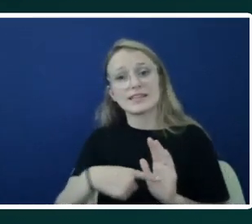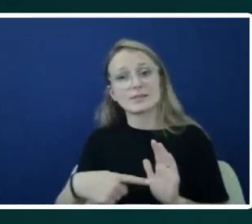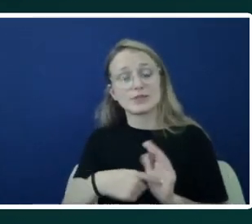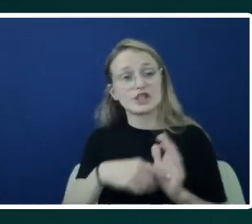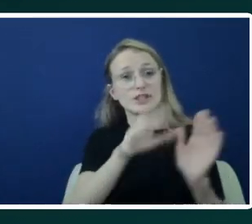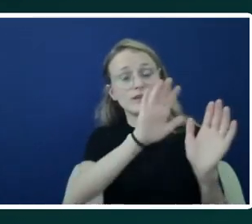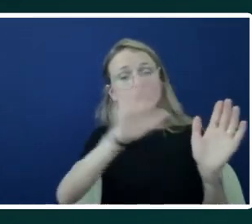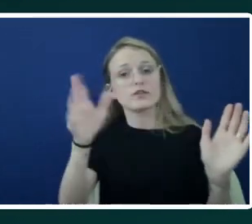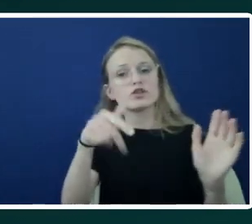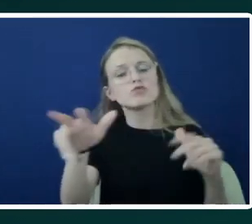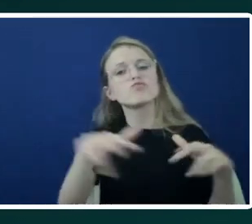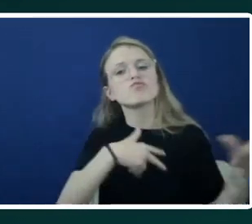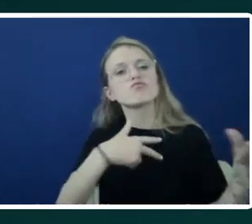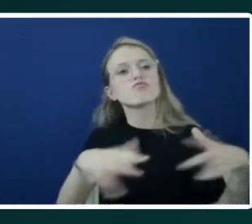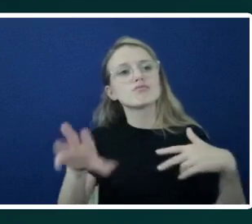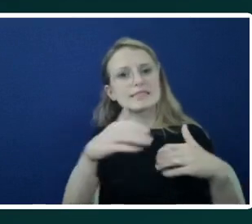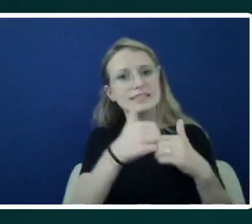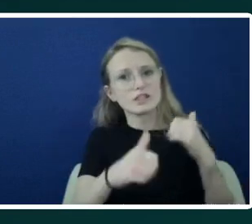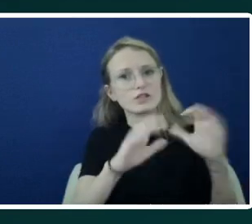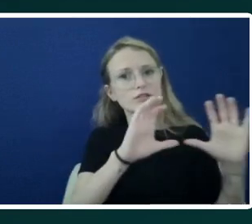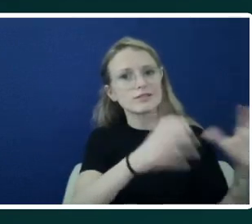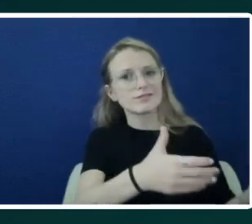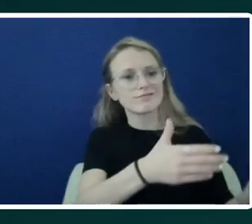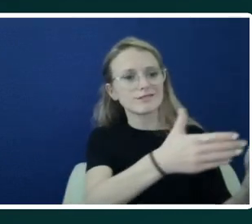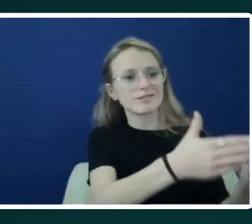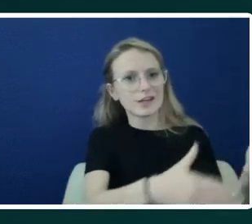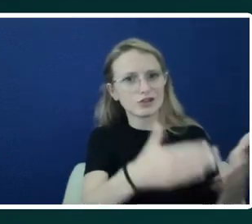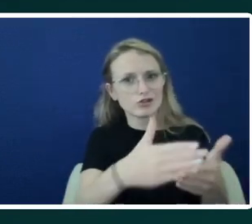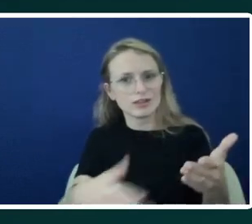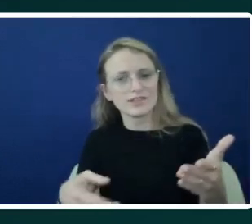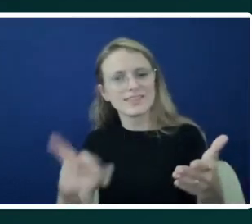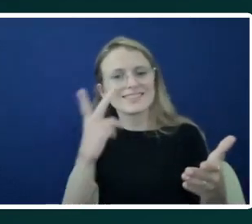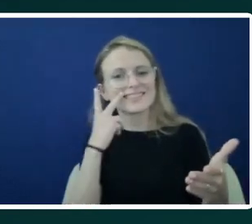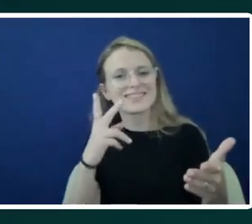in each section, you can see, you know, filmed oral histories that we did. So,